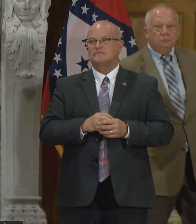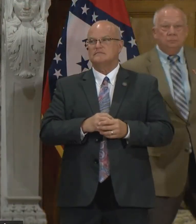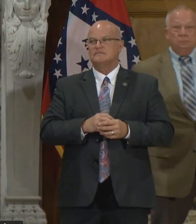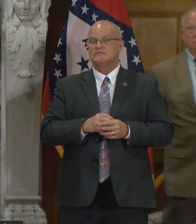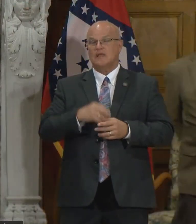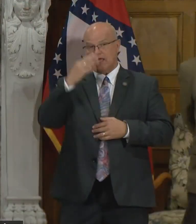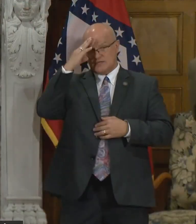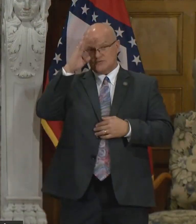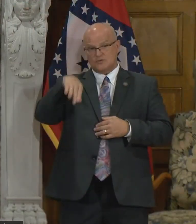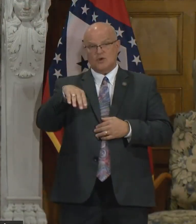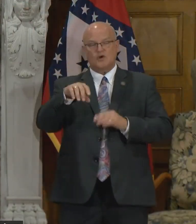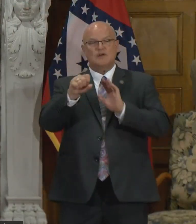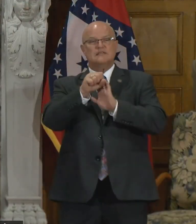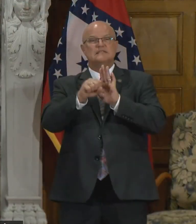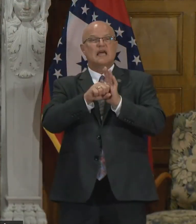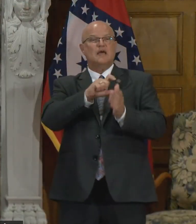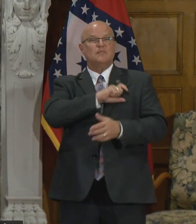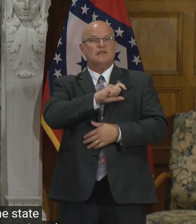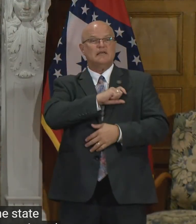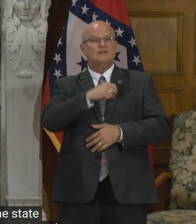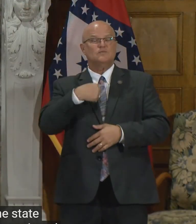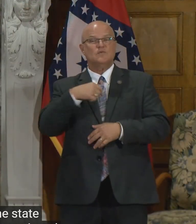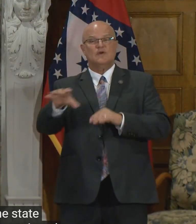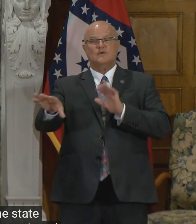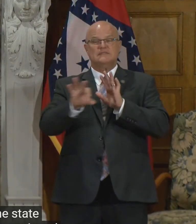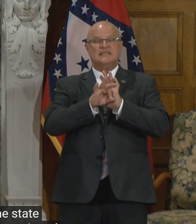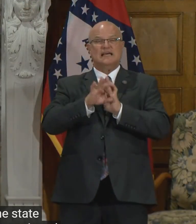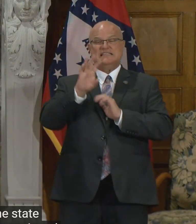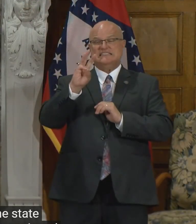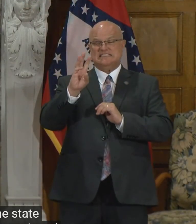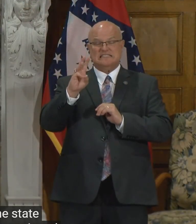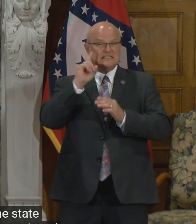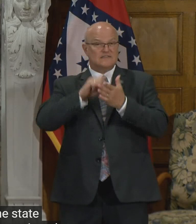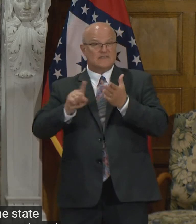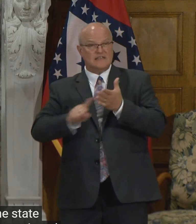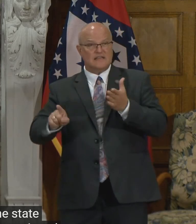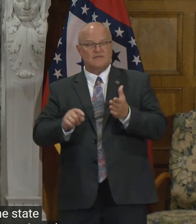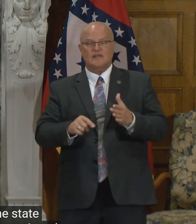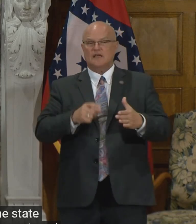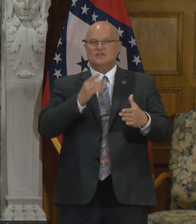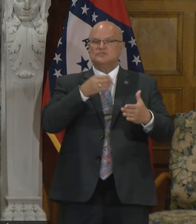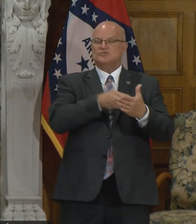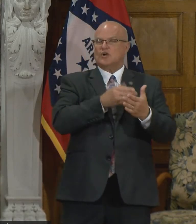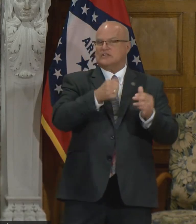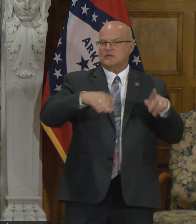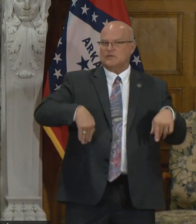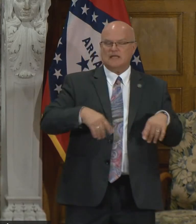As you know, the state police we have, we were assigned six of those investigations that we have not charged anyone. It's still ongoing.